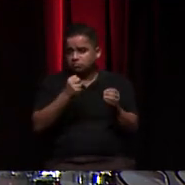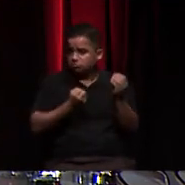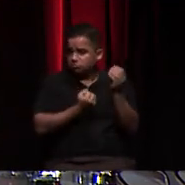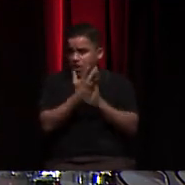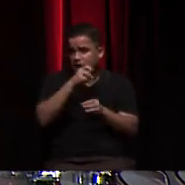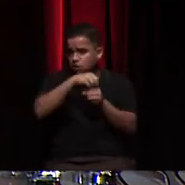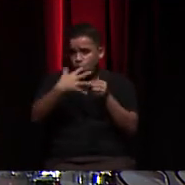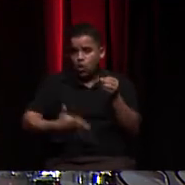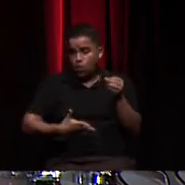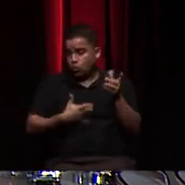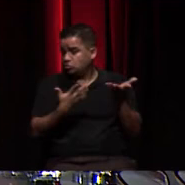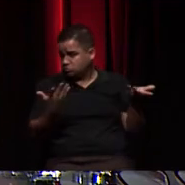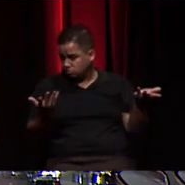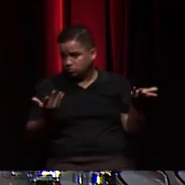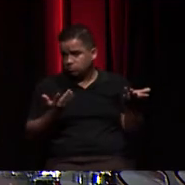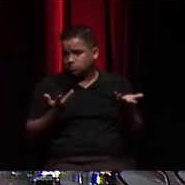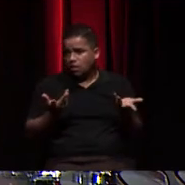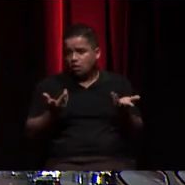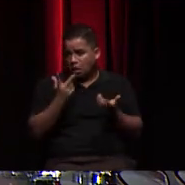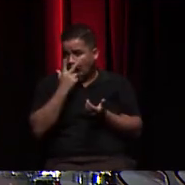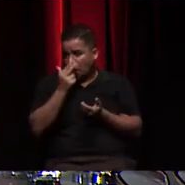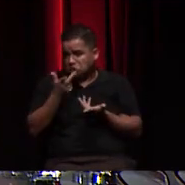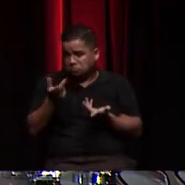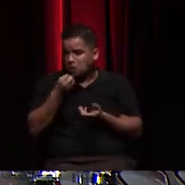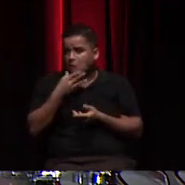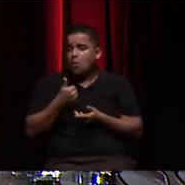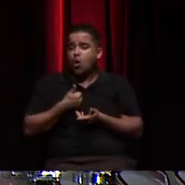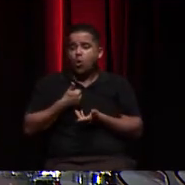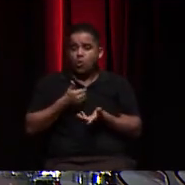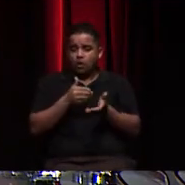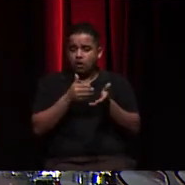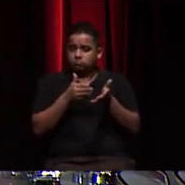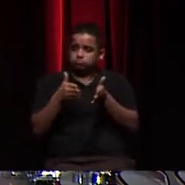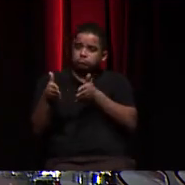I think it’s an alternative and good business model